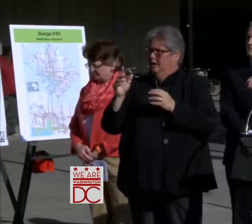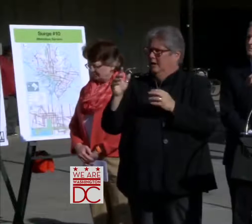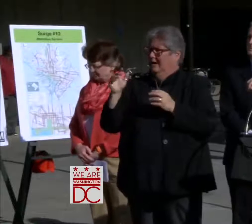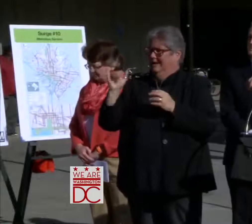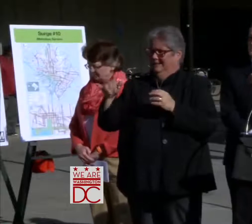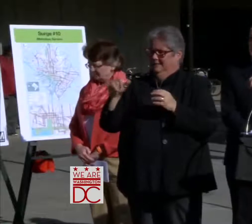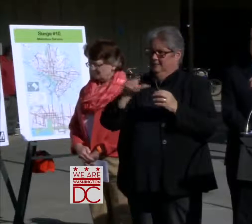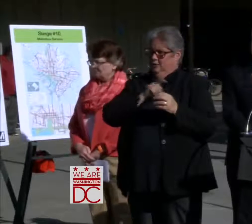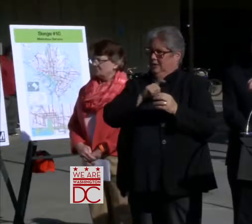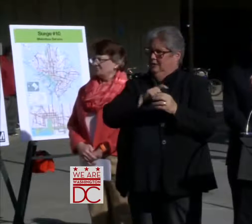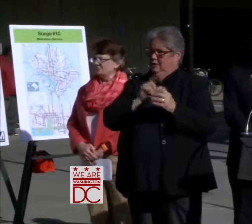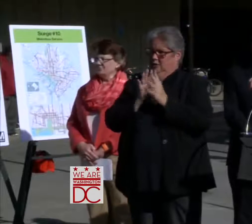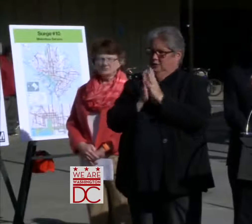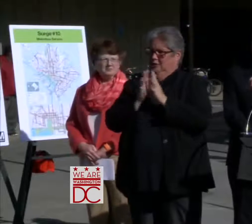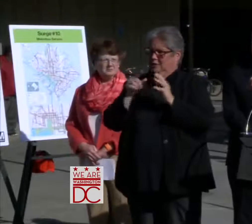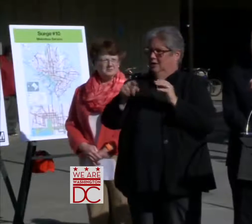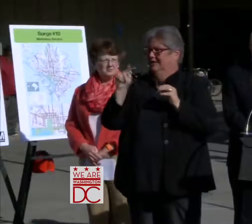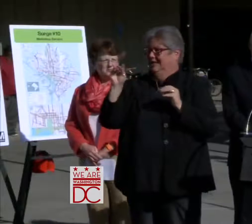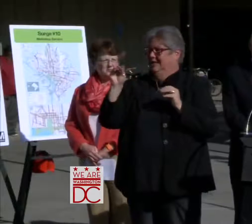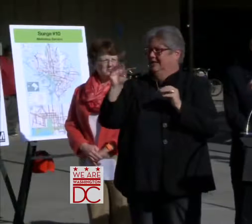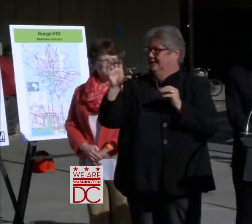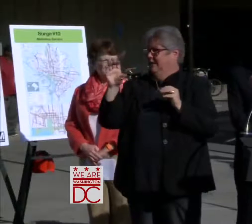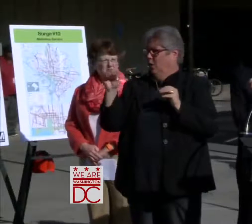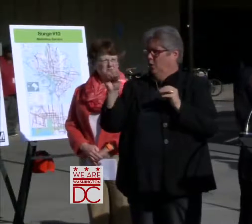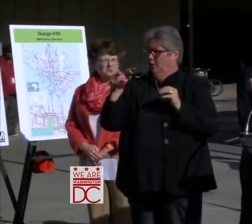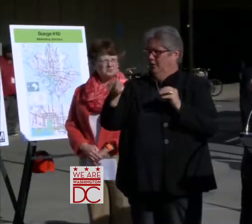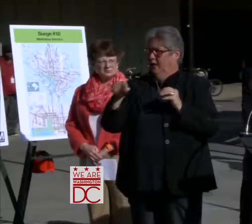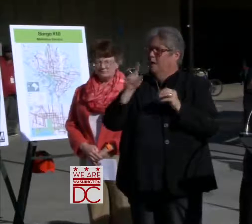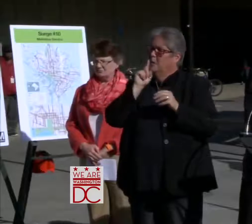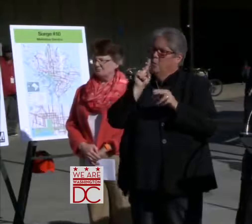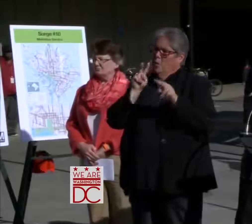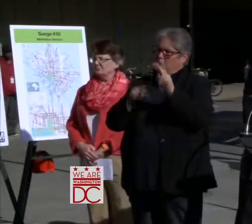INTERSECTION FROM THE GET-GO BUT WE WILL MONITOR IT AND WE